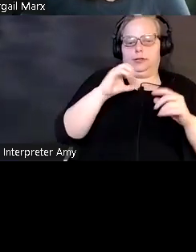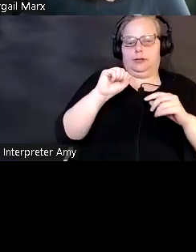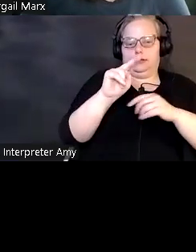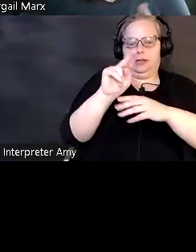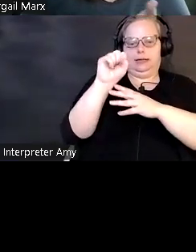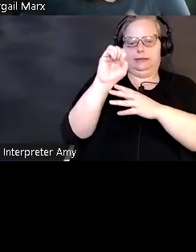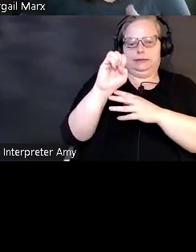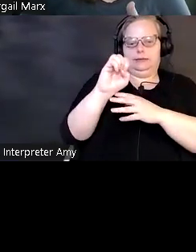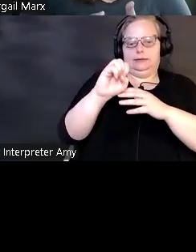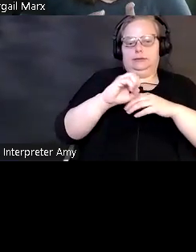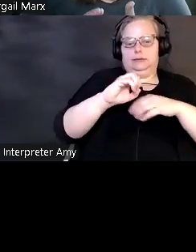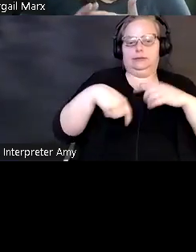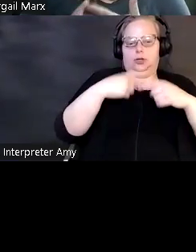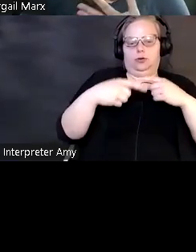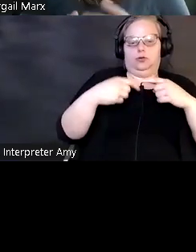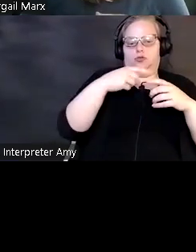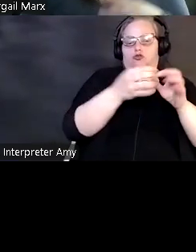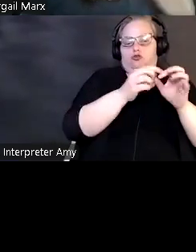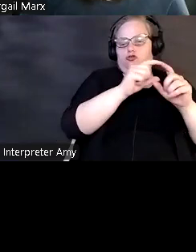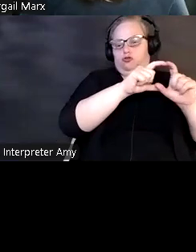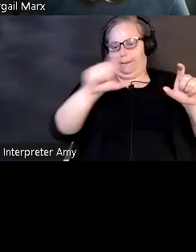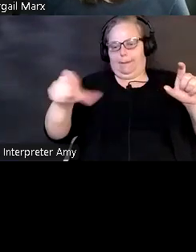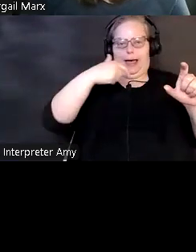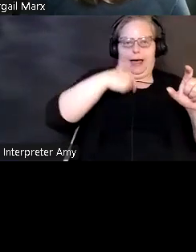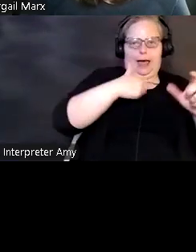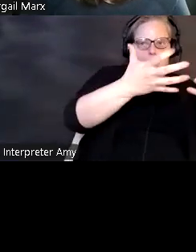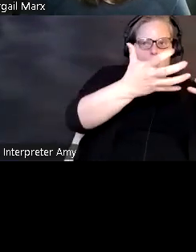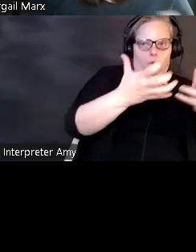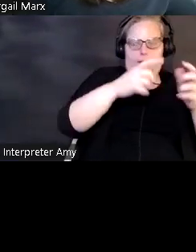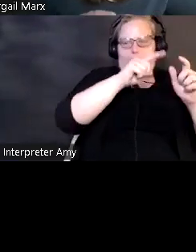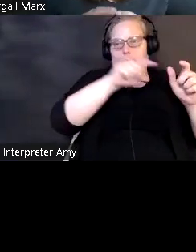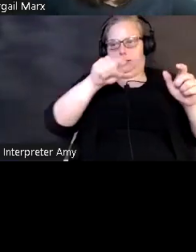a blank space for the person to fill that in. Behind that, there's also a picture of a more